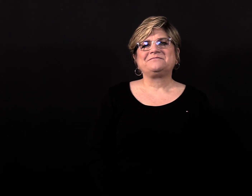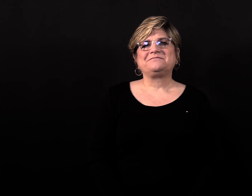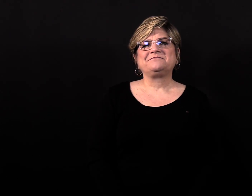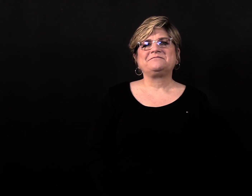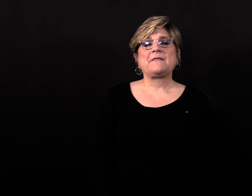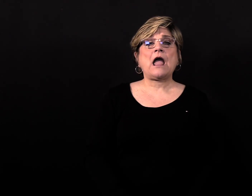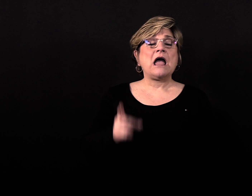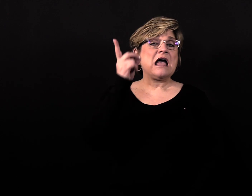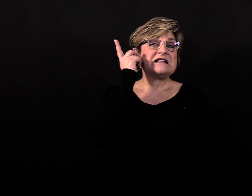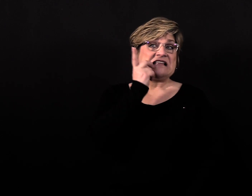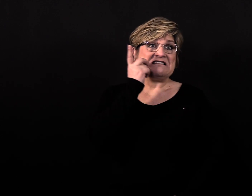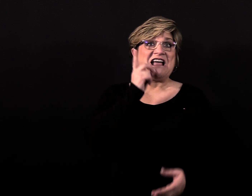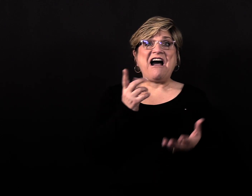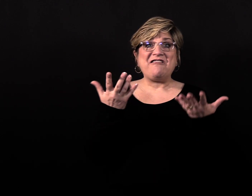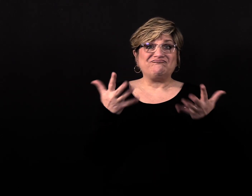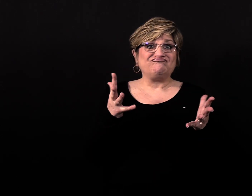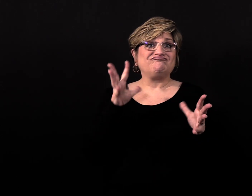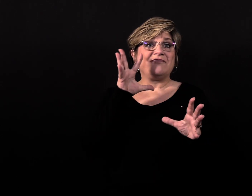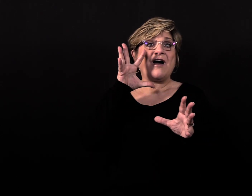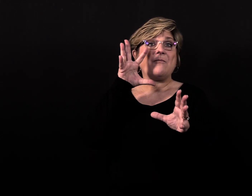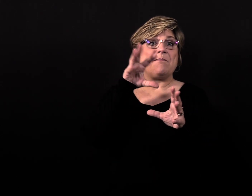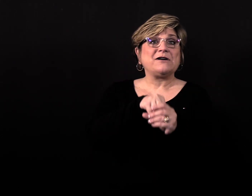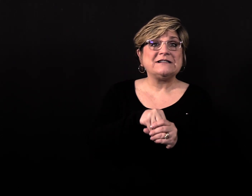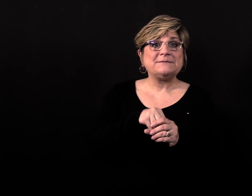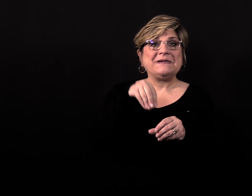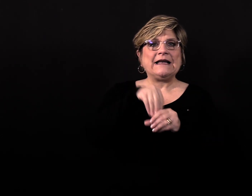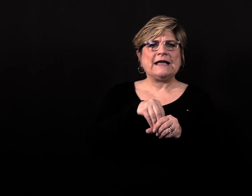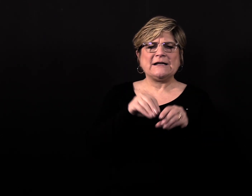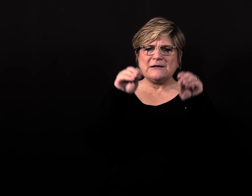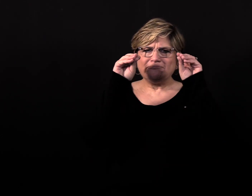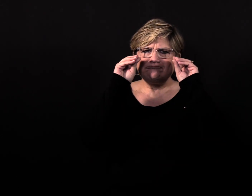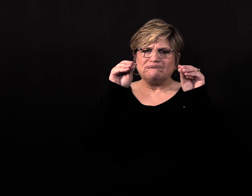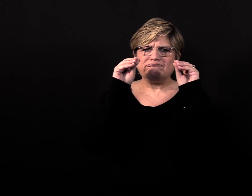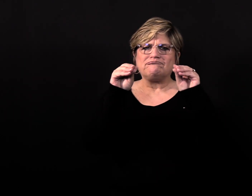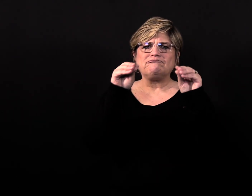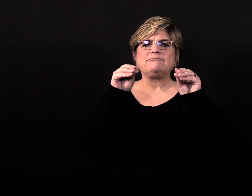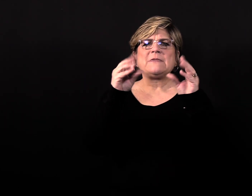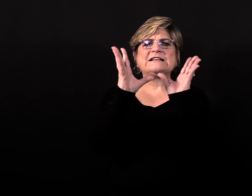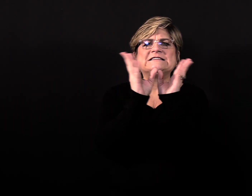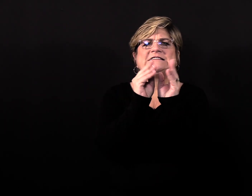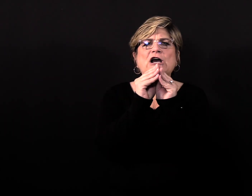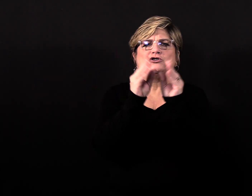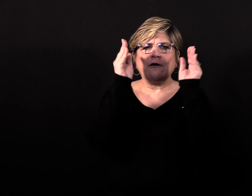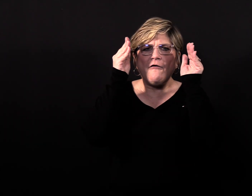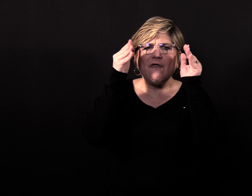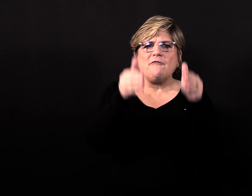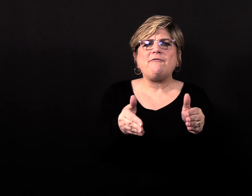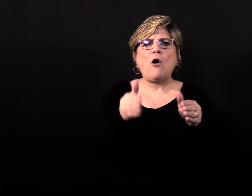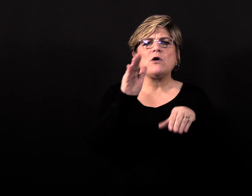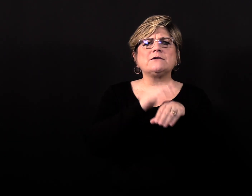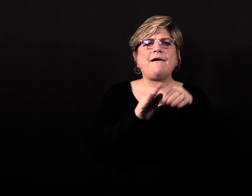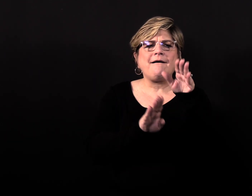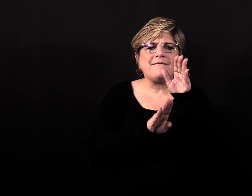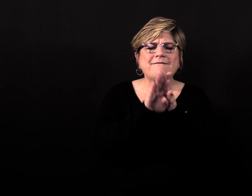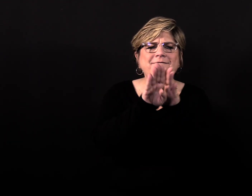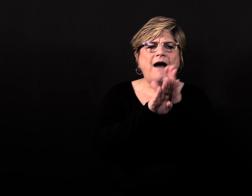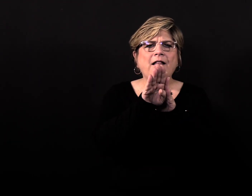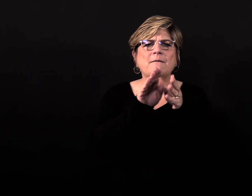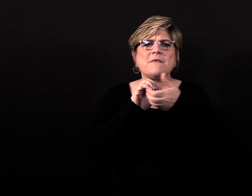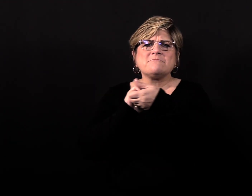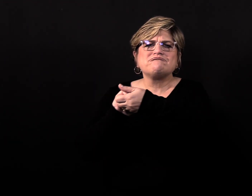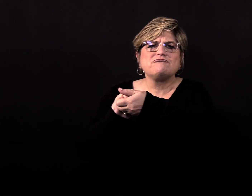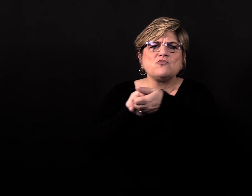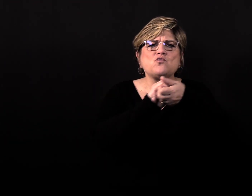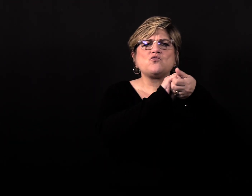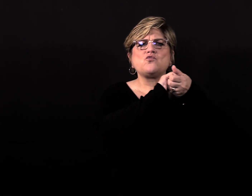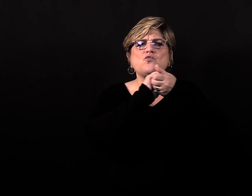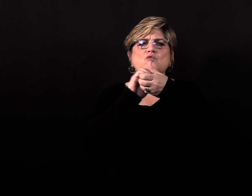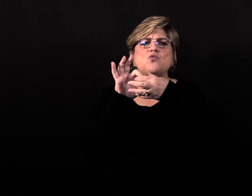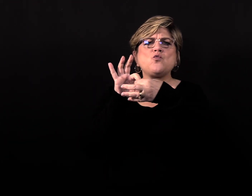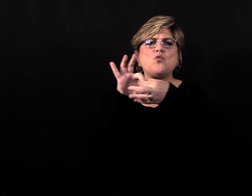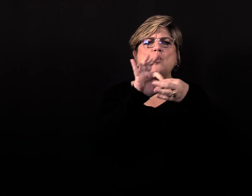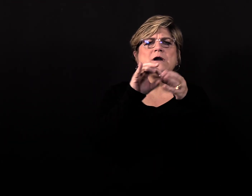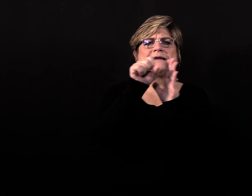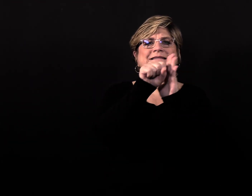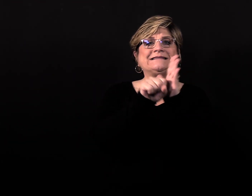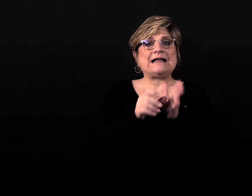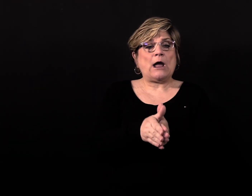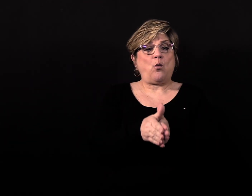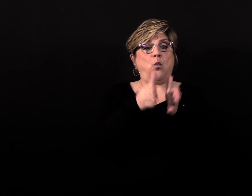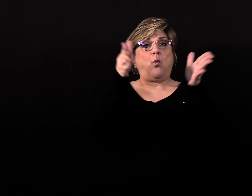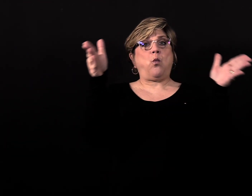Danelle participated in an instructional session focusing on developing a coordinated Statewide